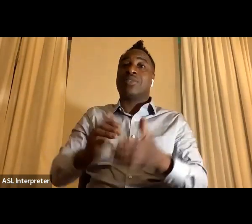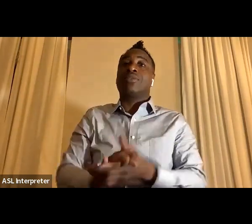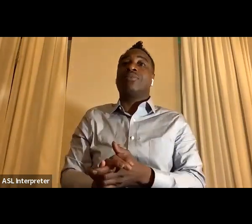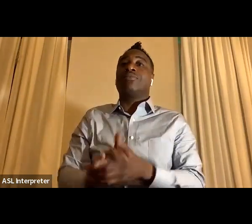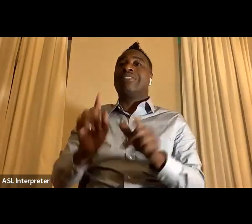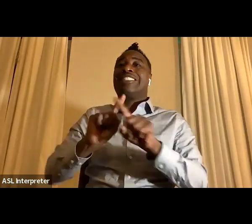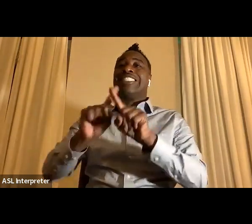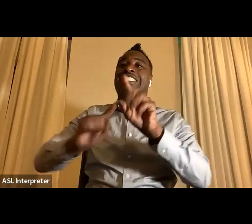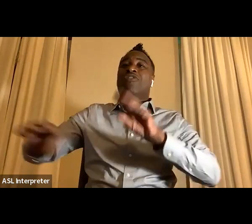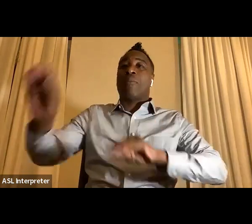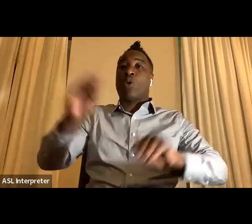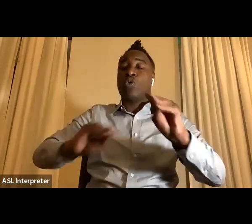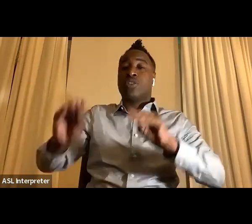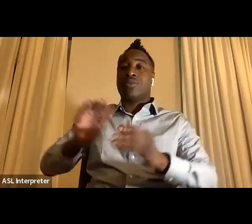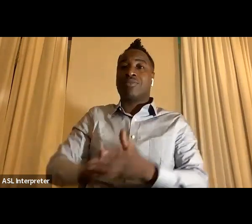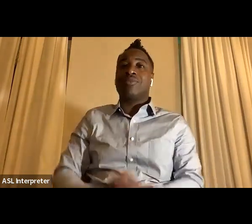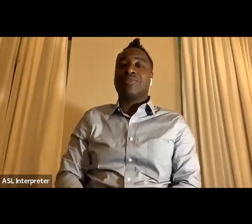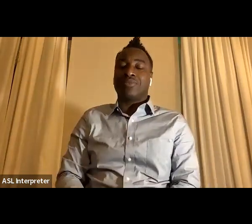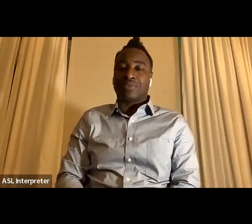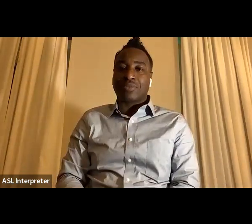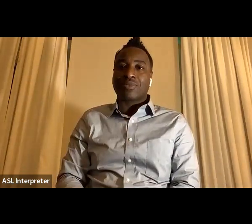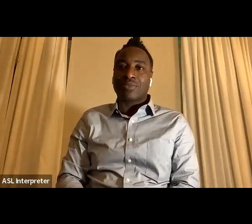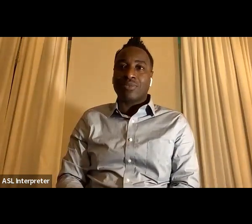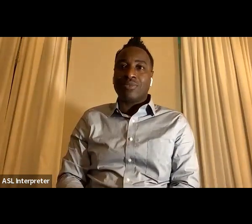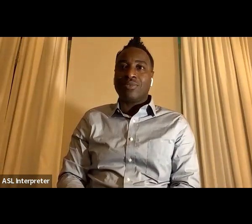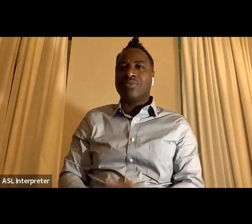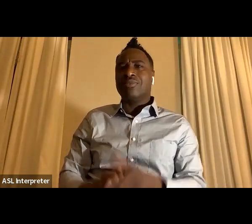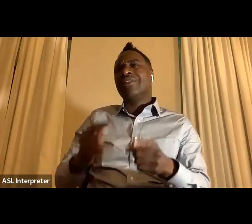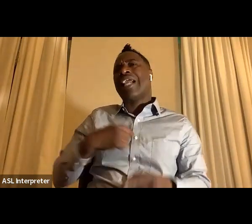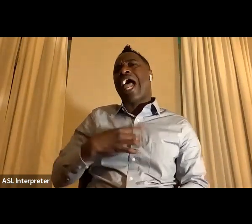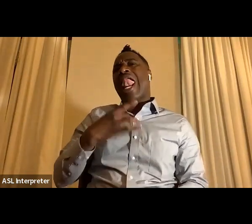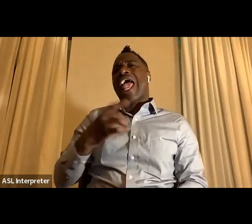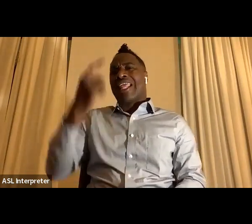I like to think of visual art as our mind dancing.